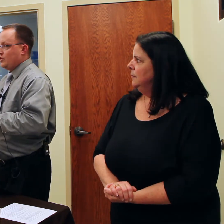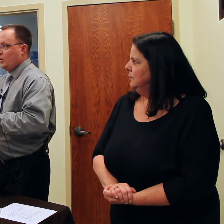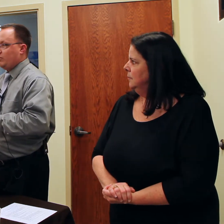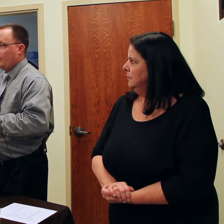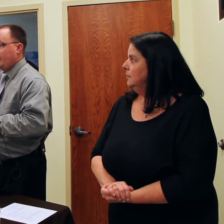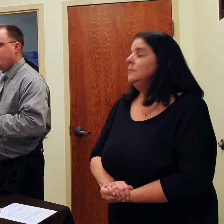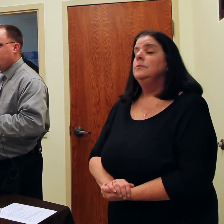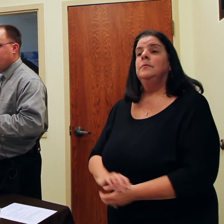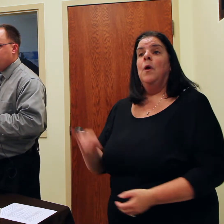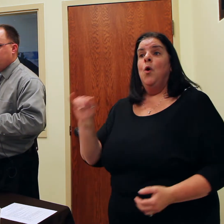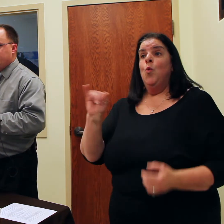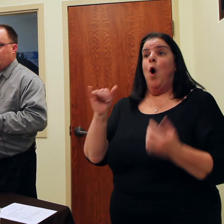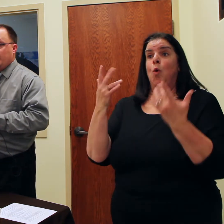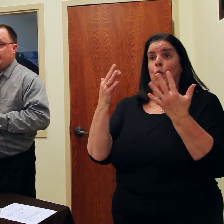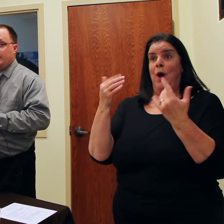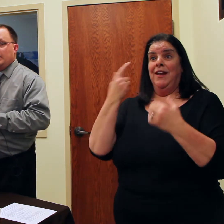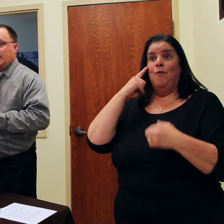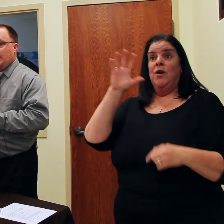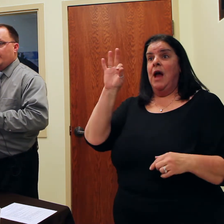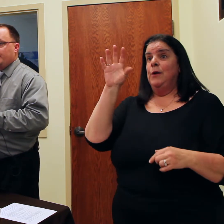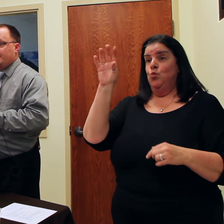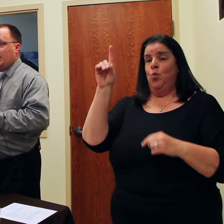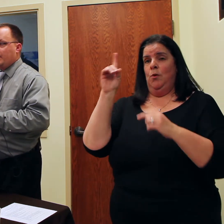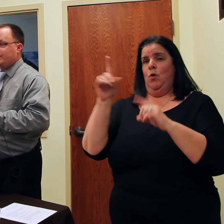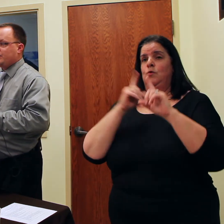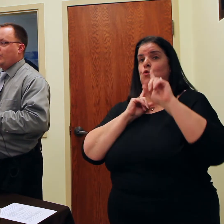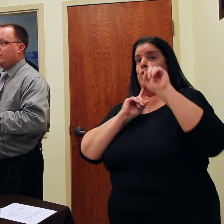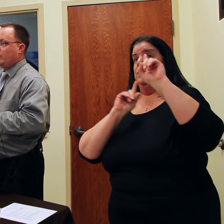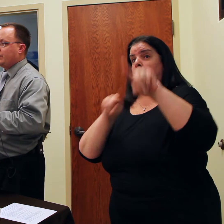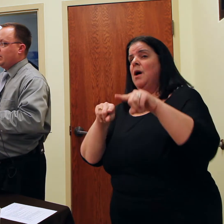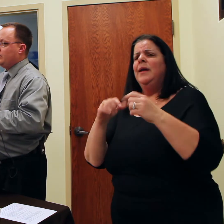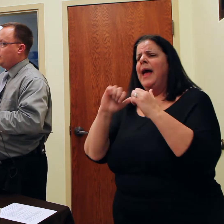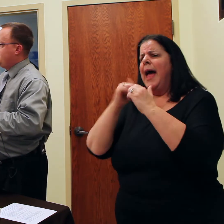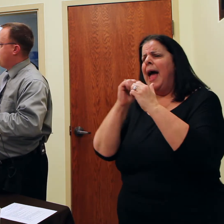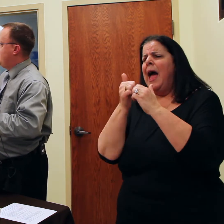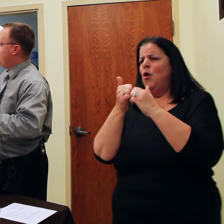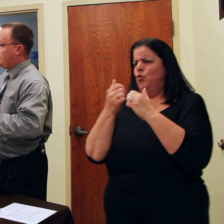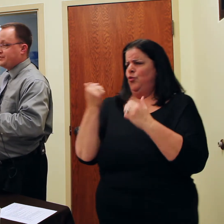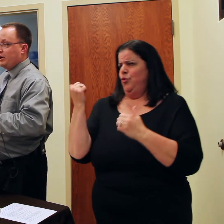So while we're waiting for them to respond, how this is going to work is once you send the text off